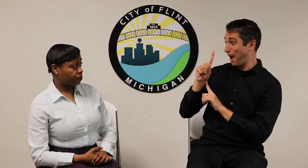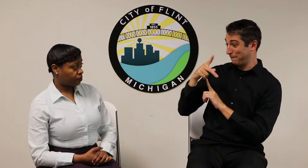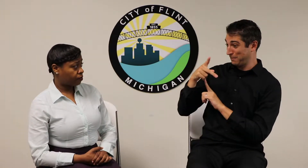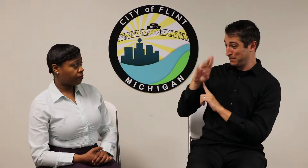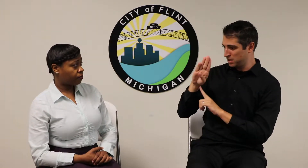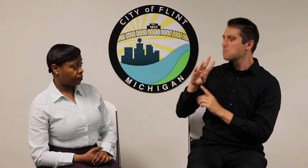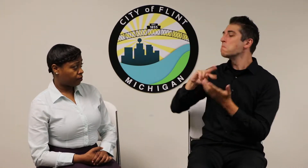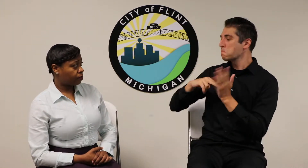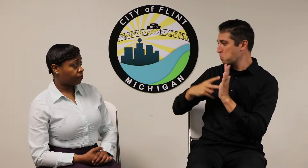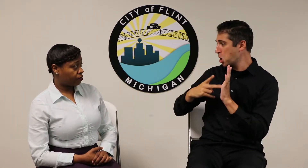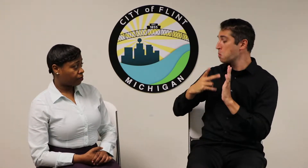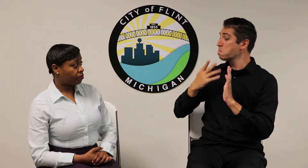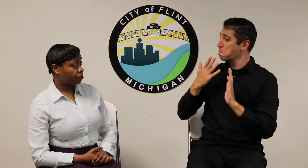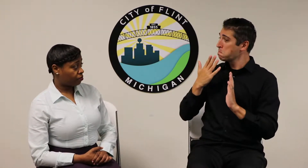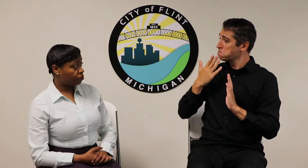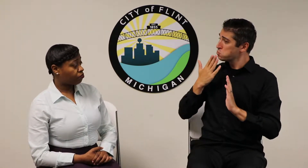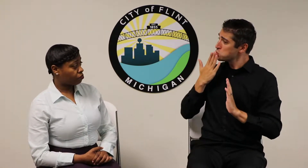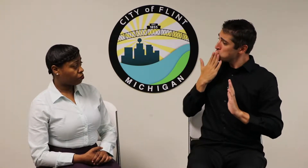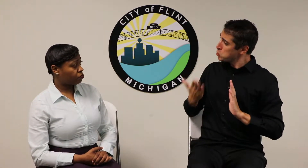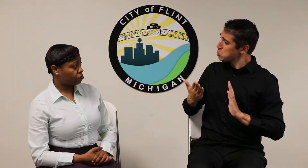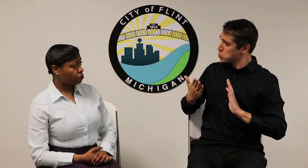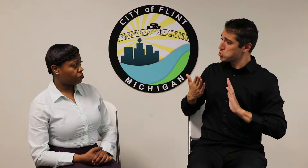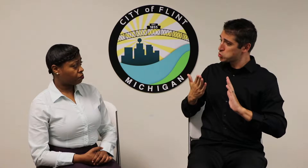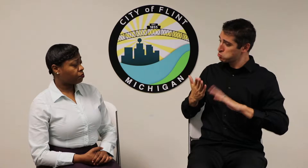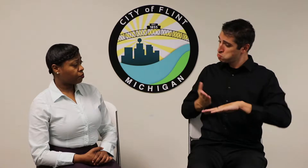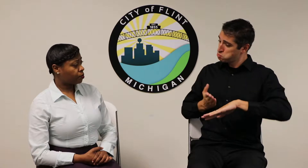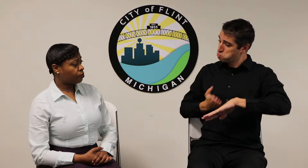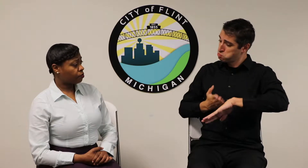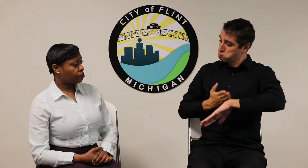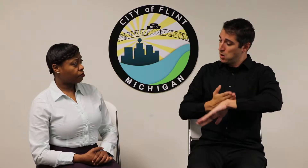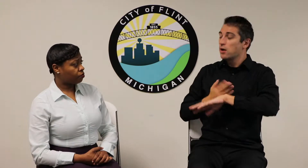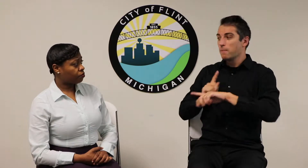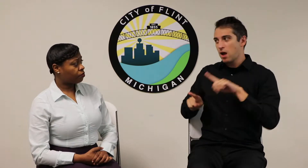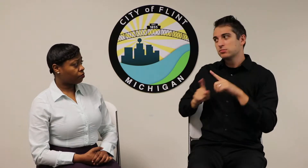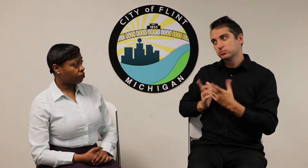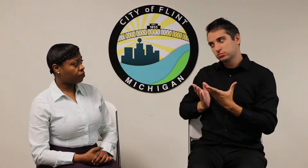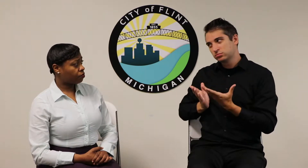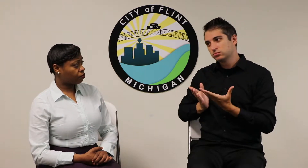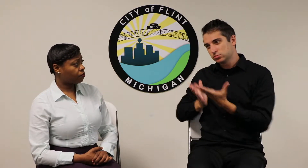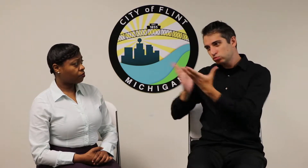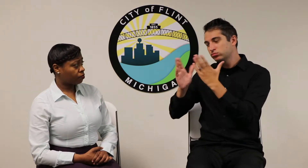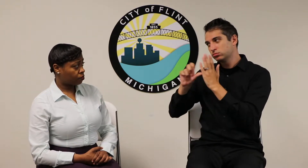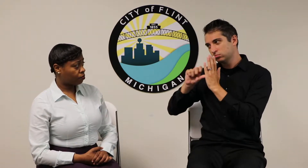right direction and I would continue to use filters and make sure they're being